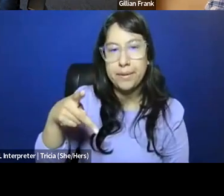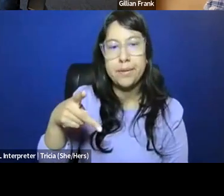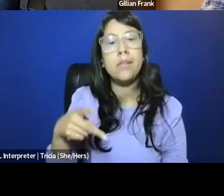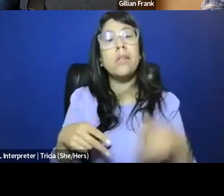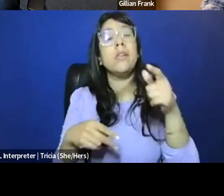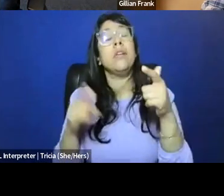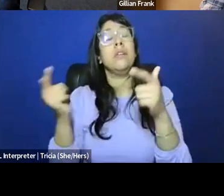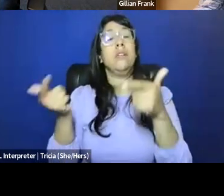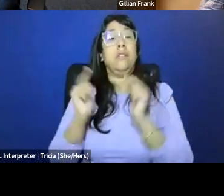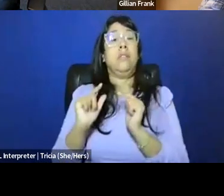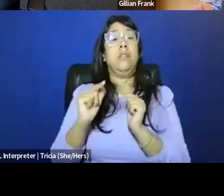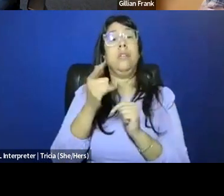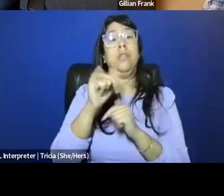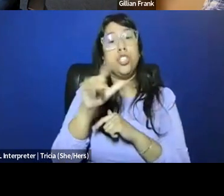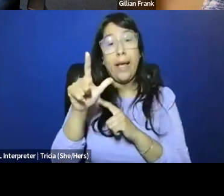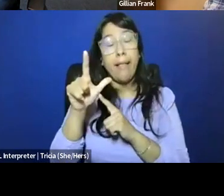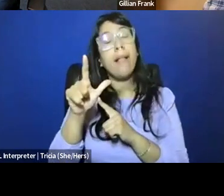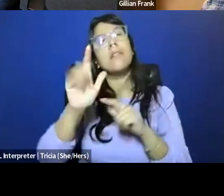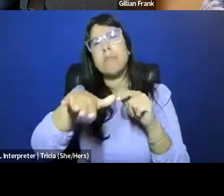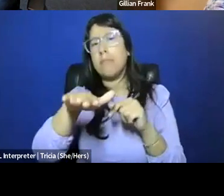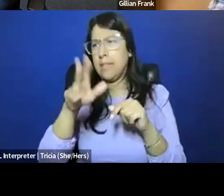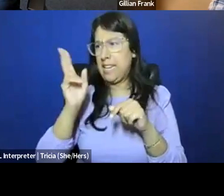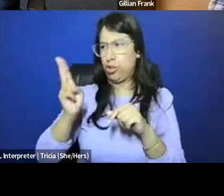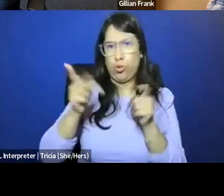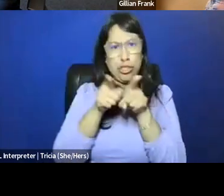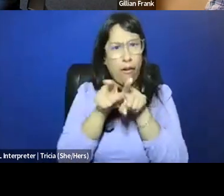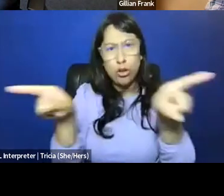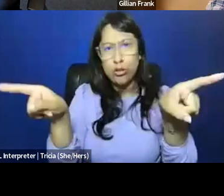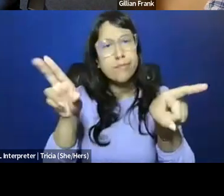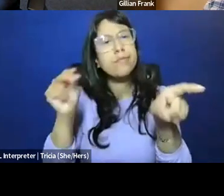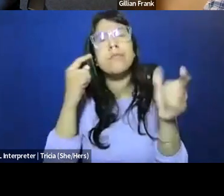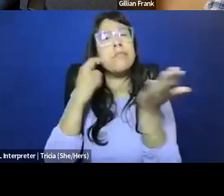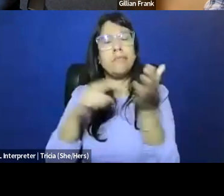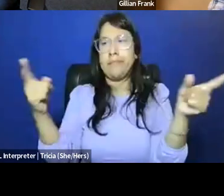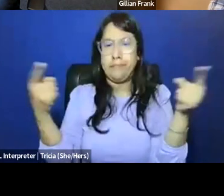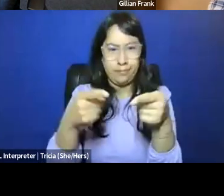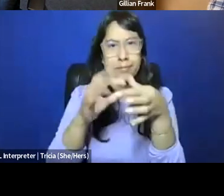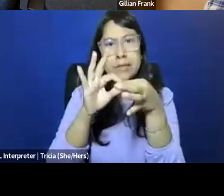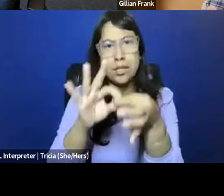it's not so much that the histories are divergent, we can draw a lot of connections between them, and both Jules and Whit are right to point